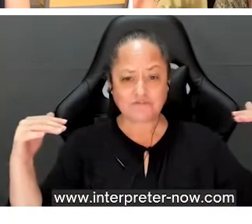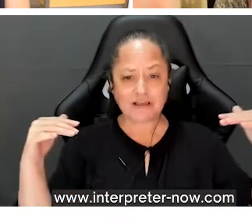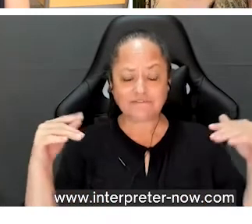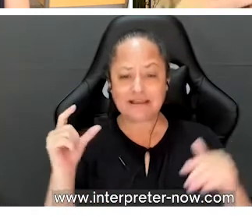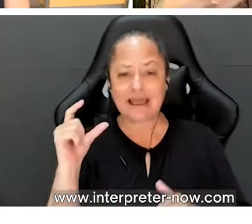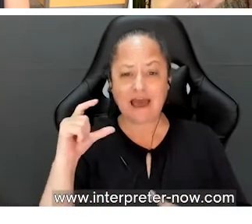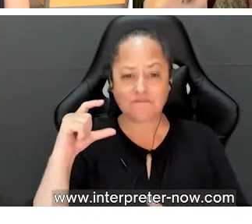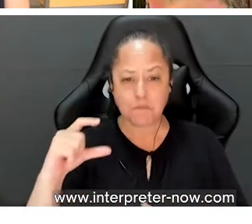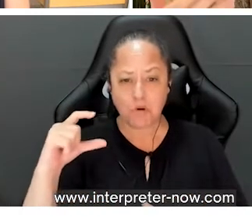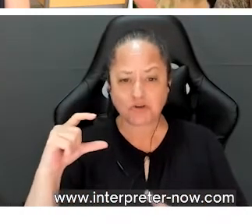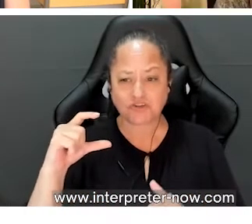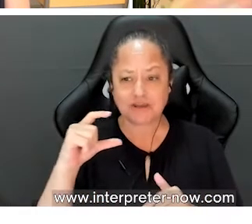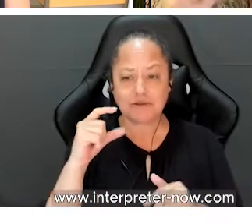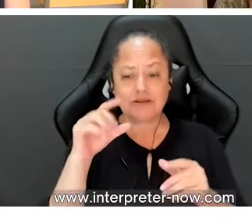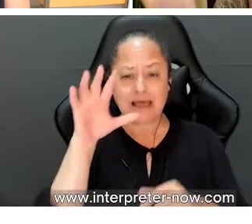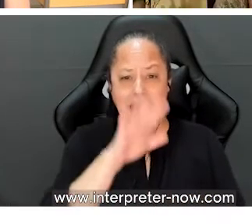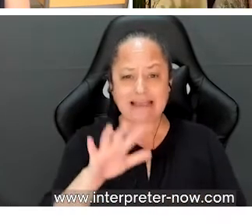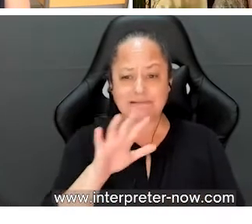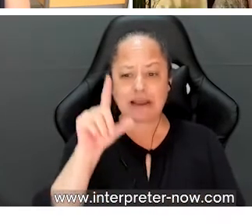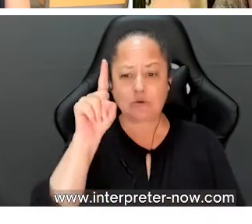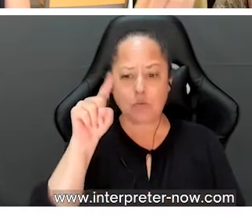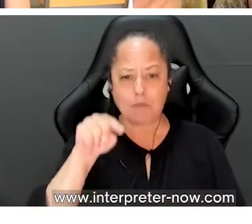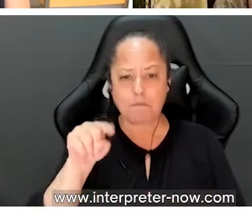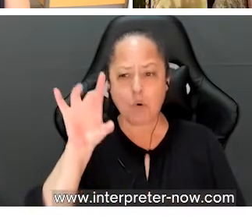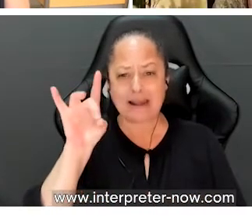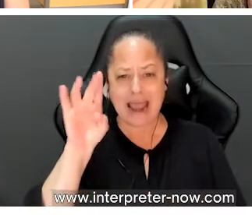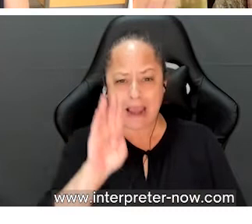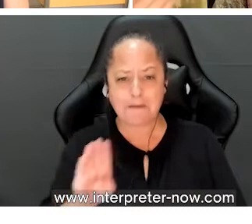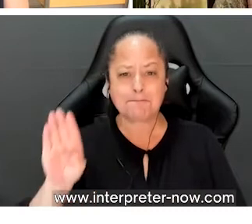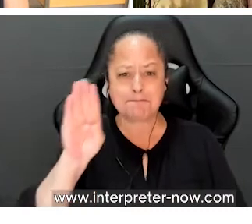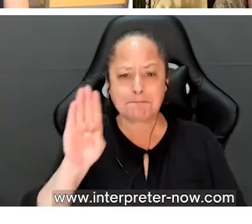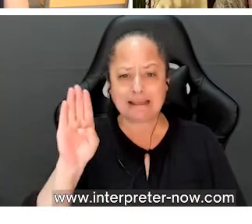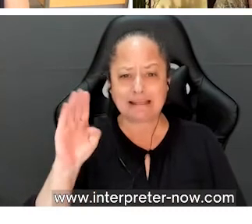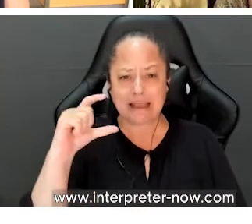there are an estimated 1.8 billion Muslims around the world.